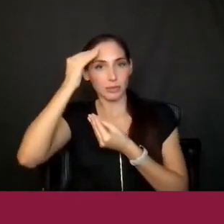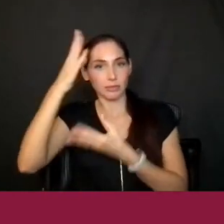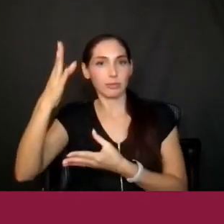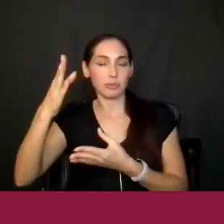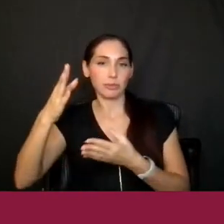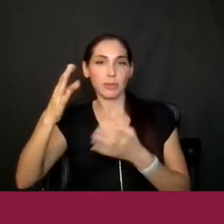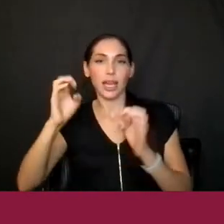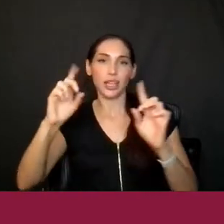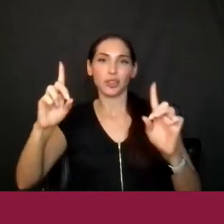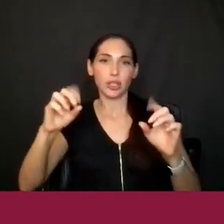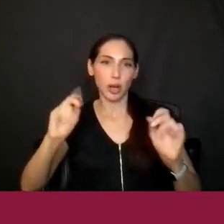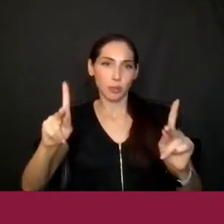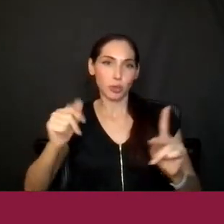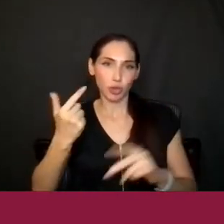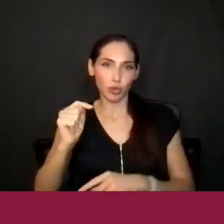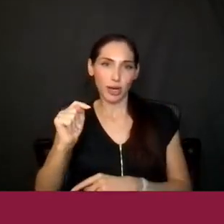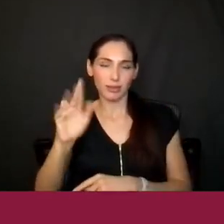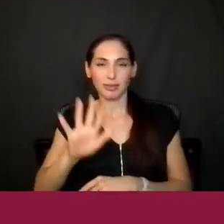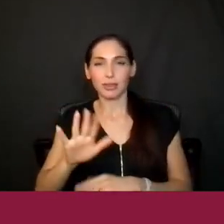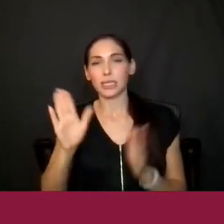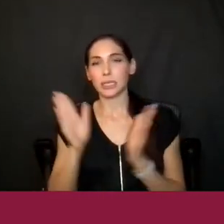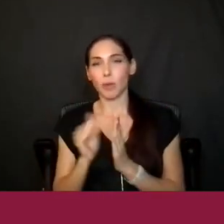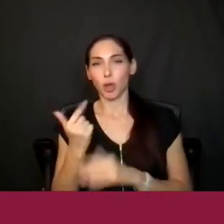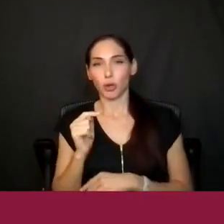That's a small grant, about $260 per semester.